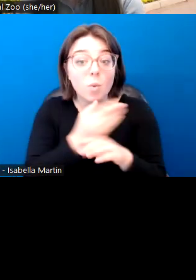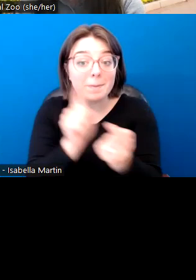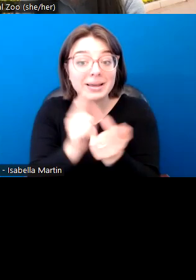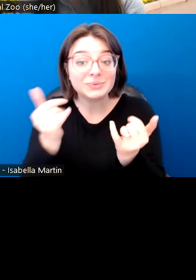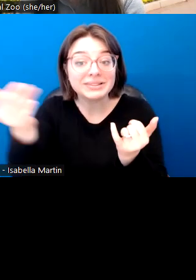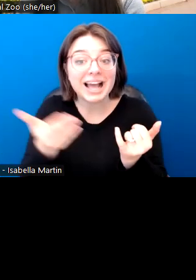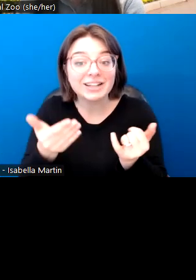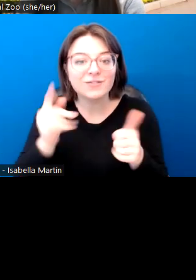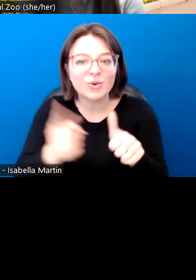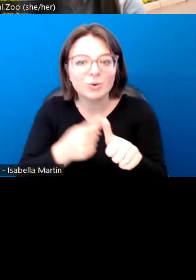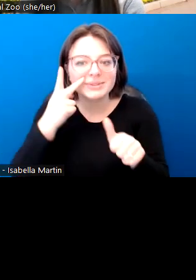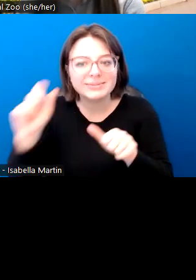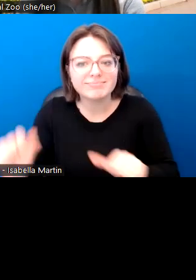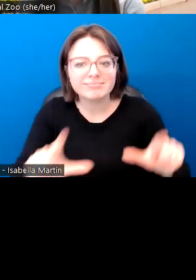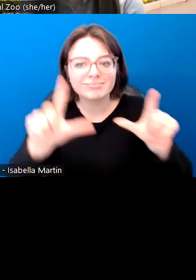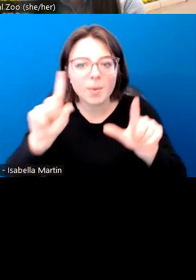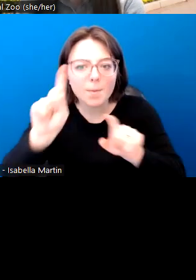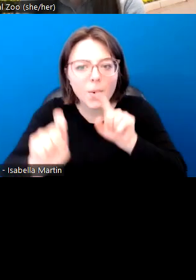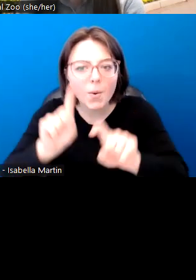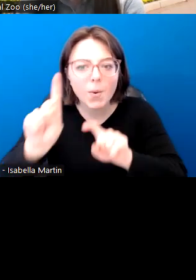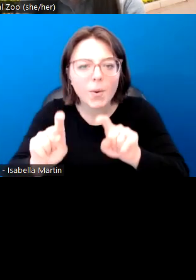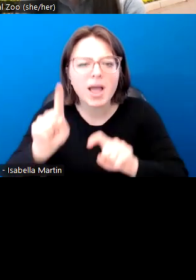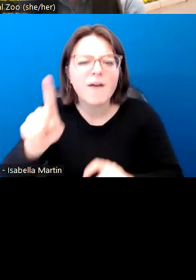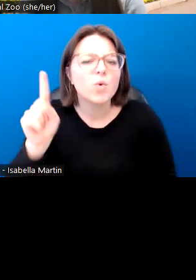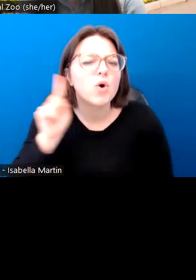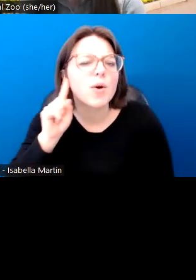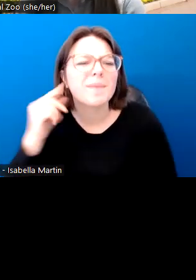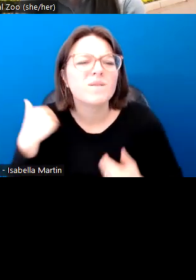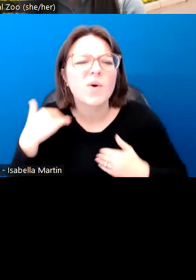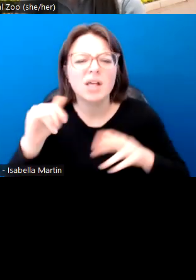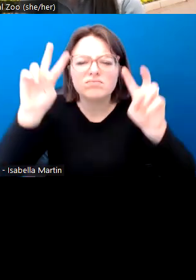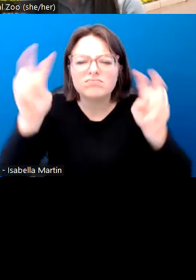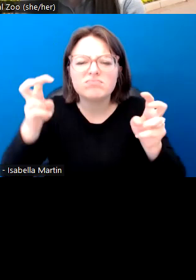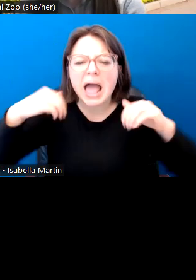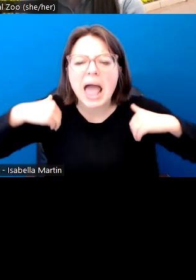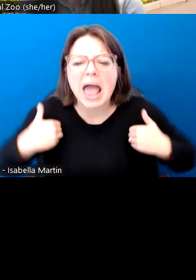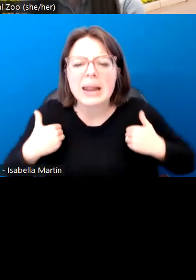ever heard of an animal nutritionist yes or no and second which of the following subjects do